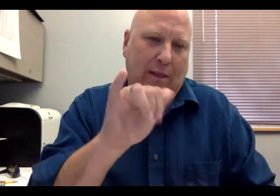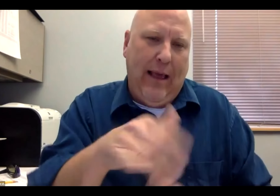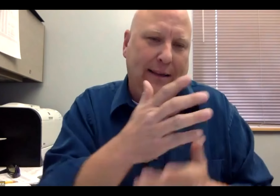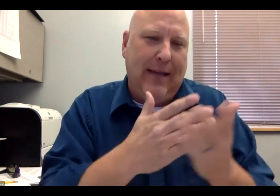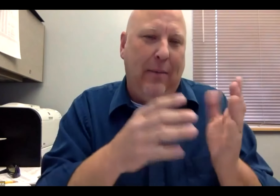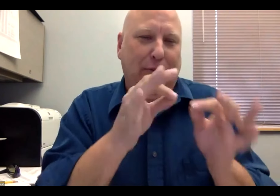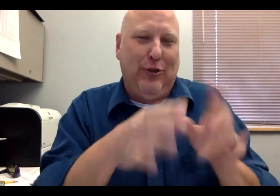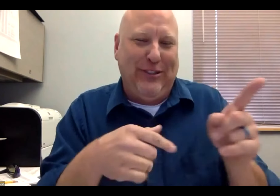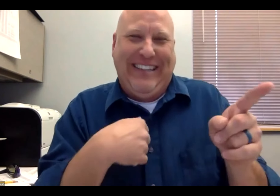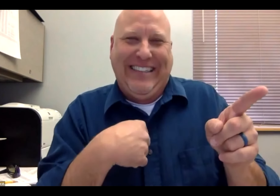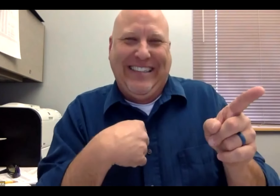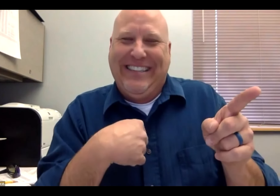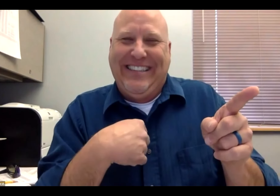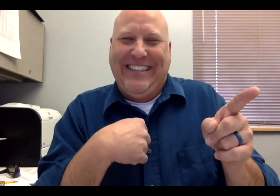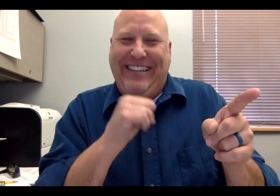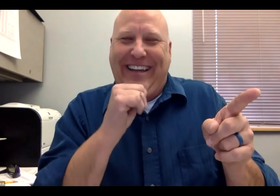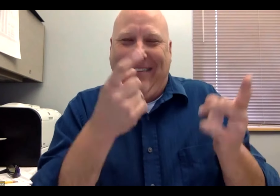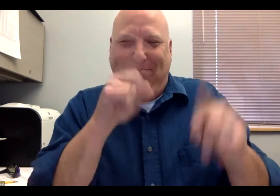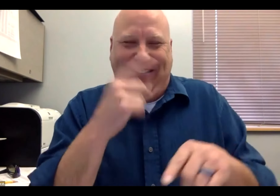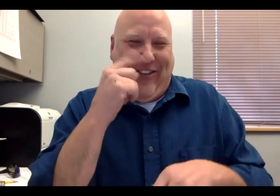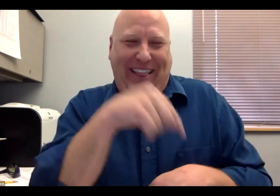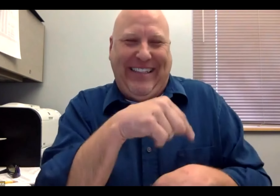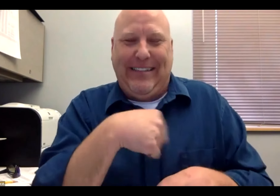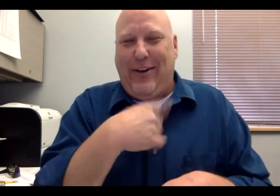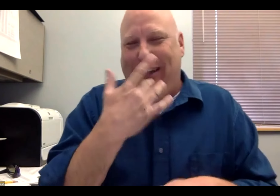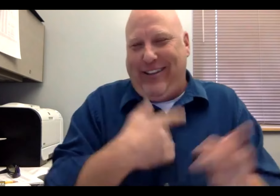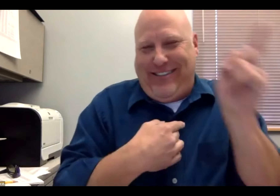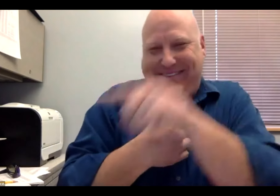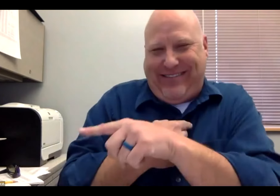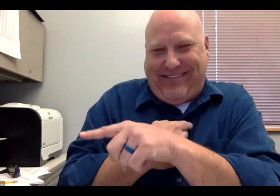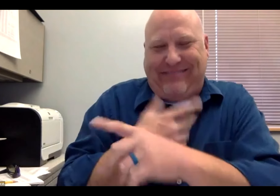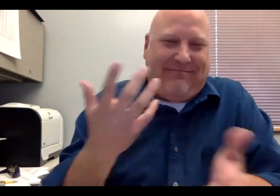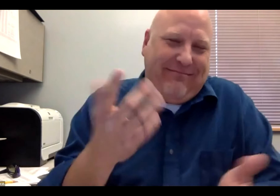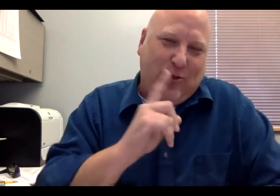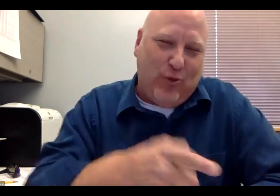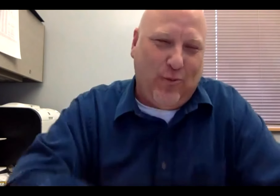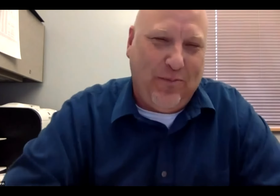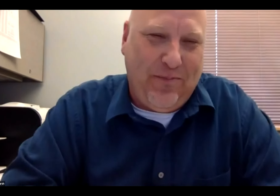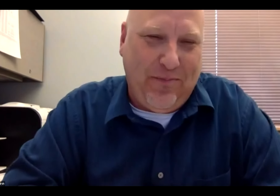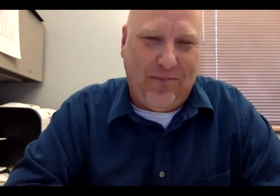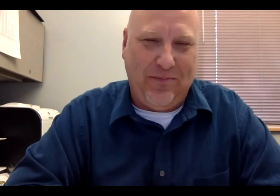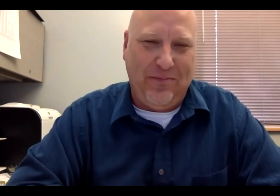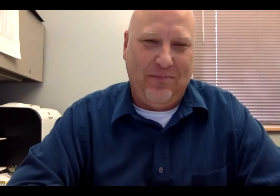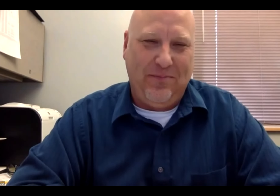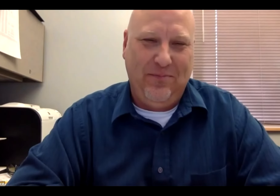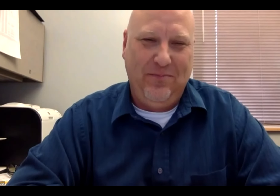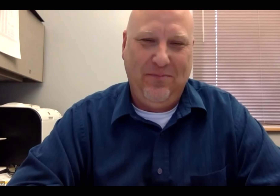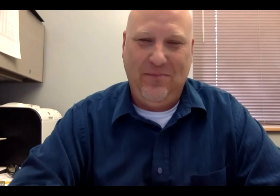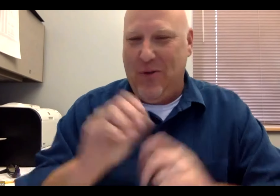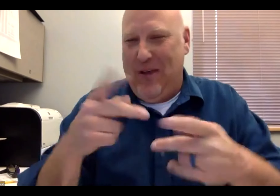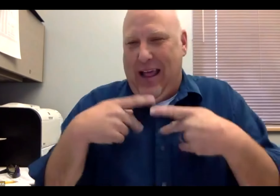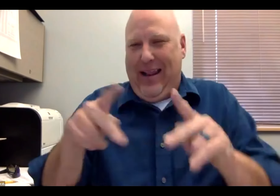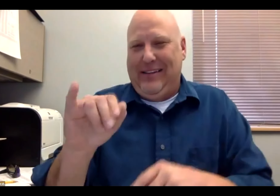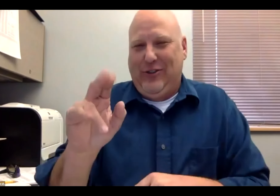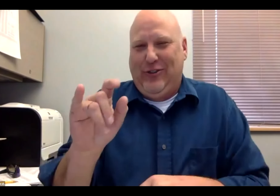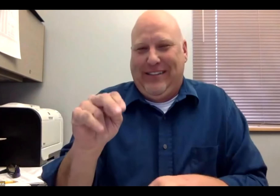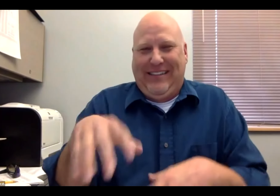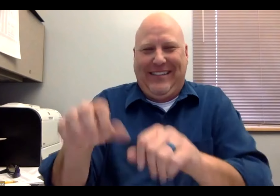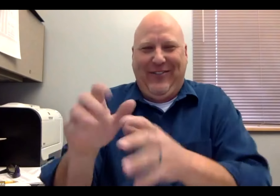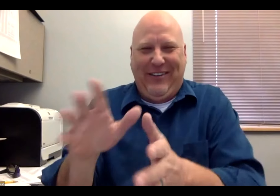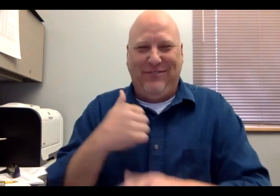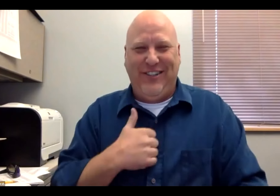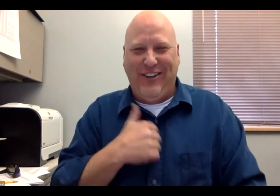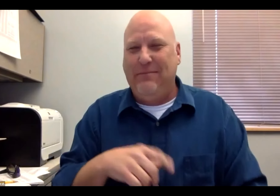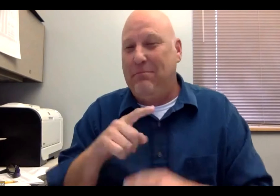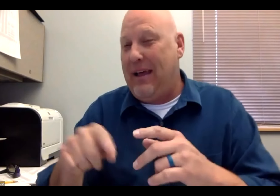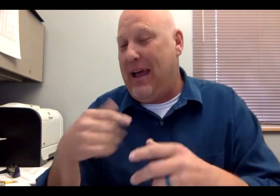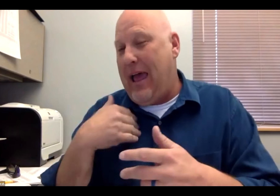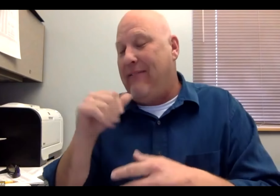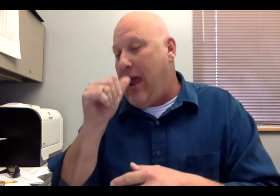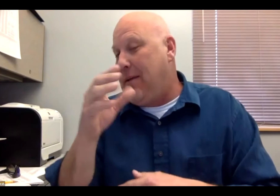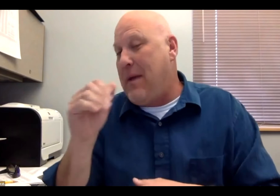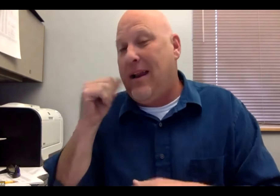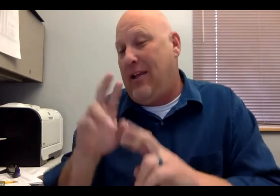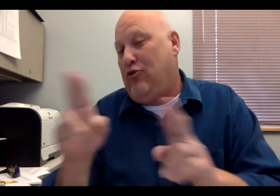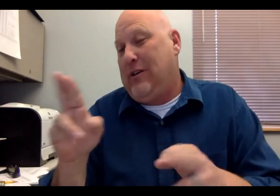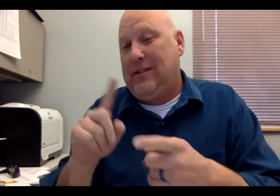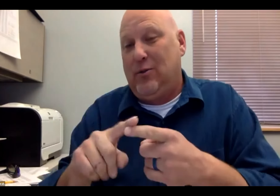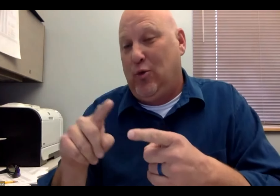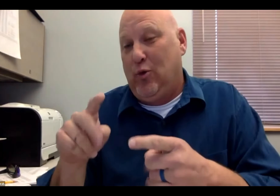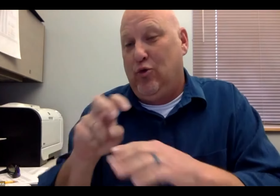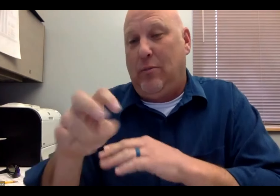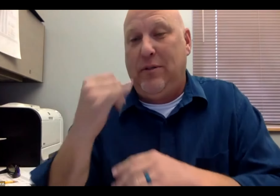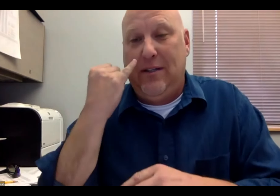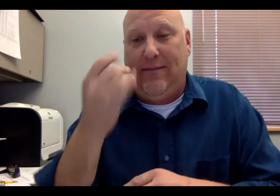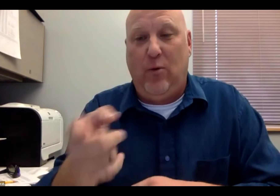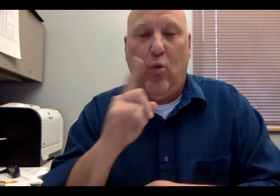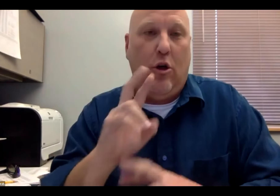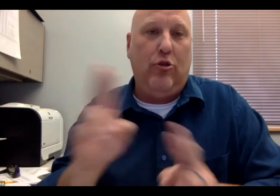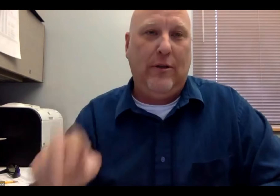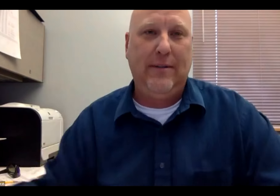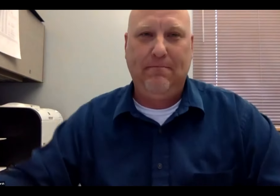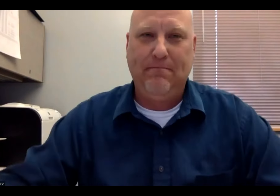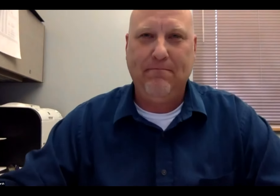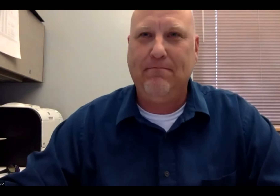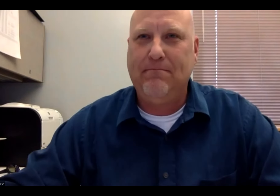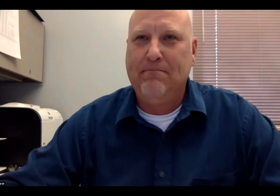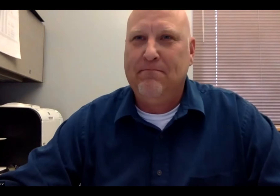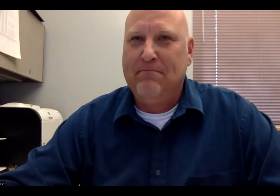just in general we need breakdown. >> Yeah you're right.